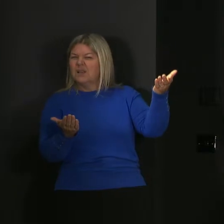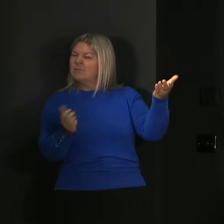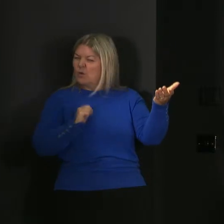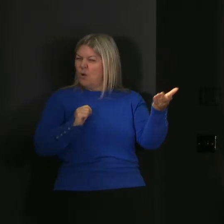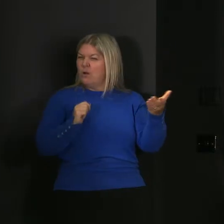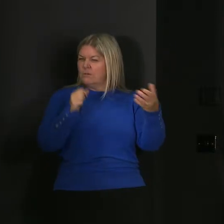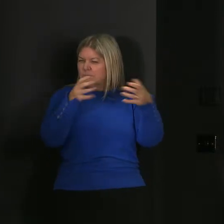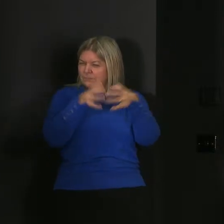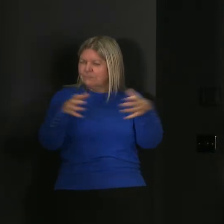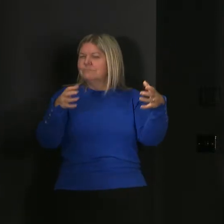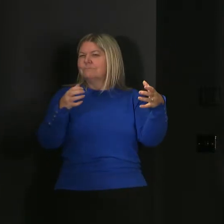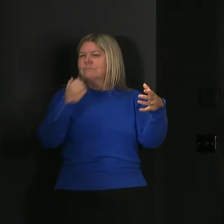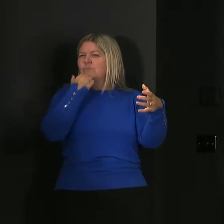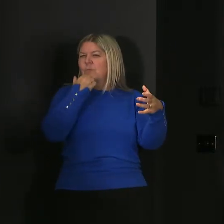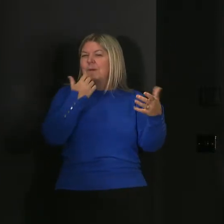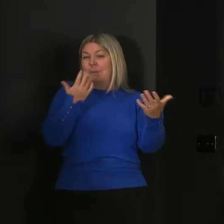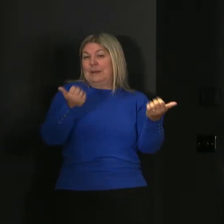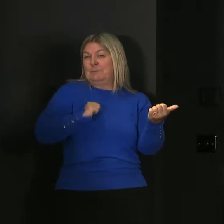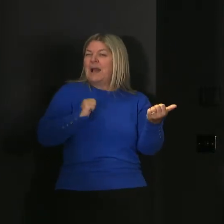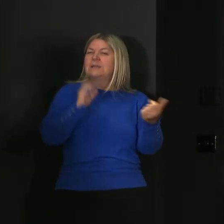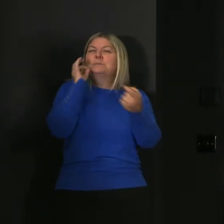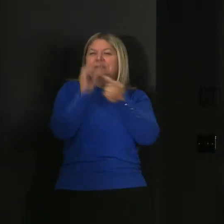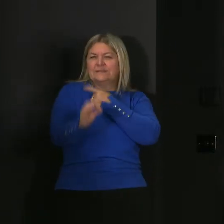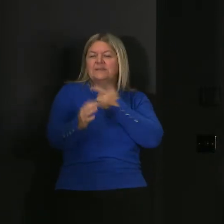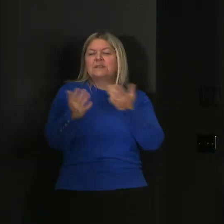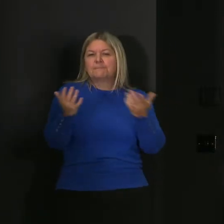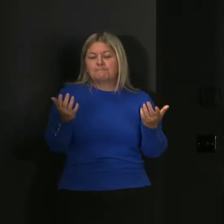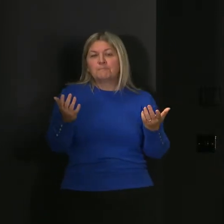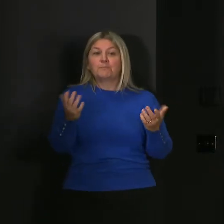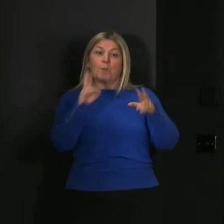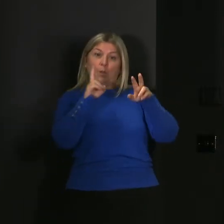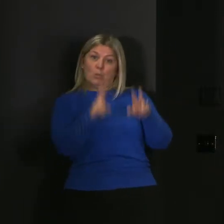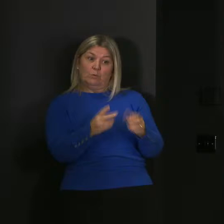When we look at the observed number of cases compared to those that we would expect according